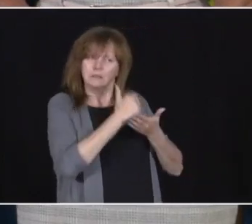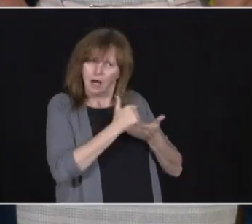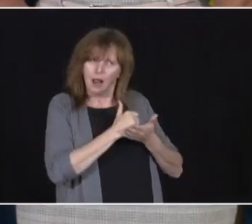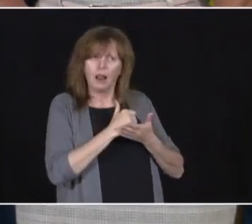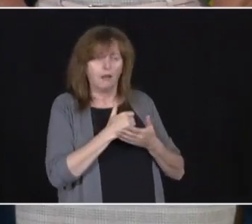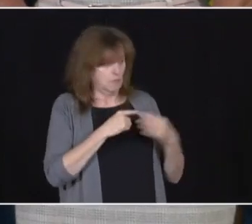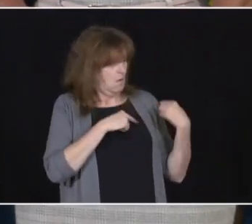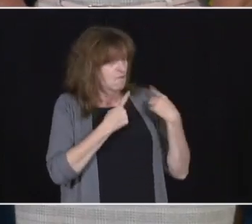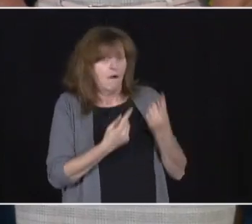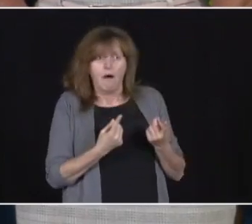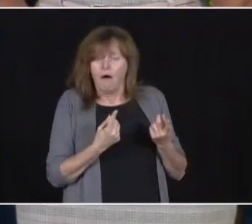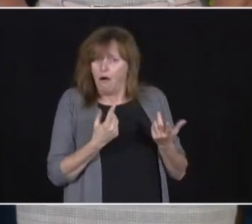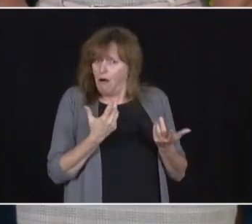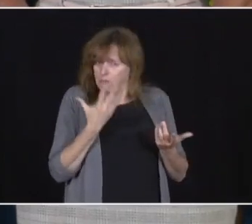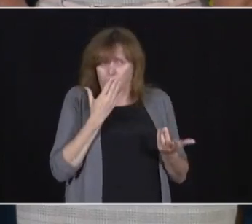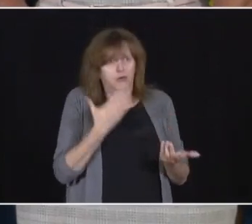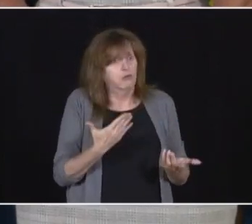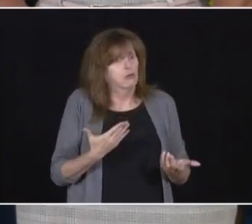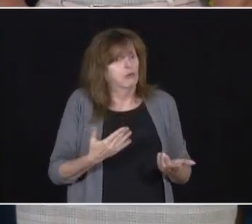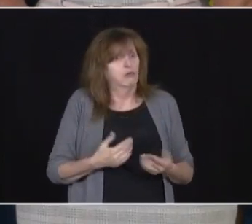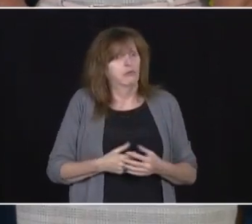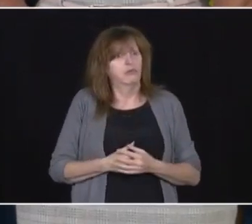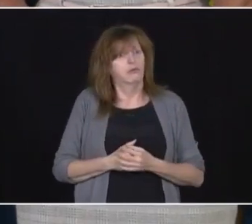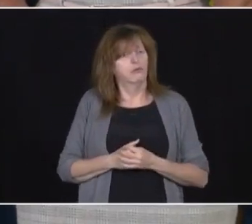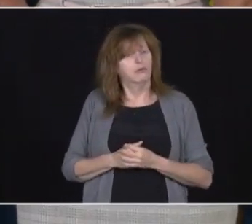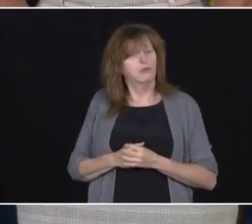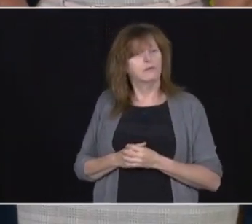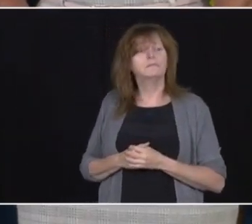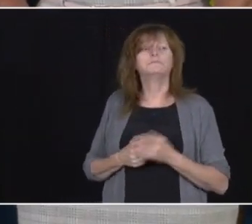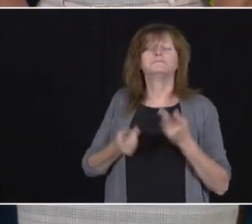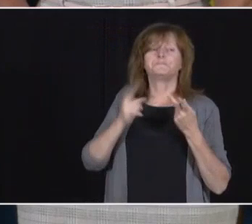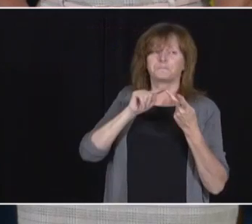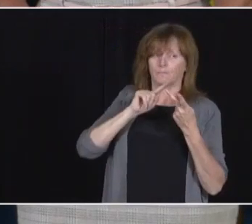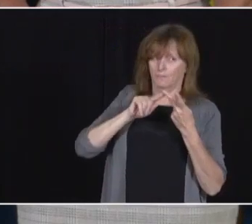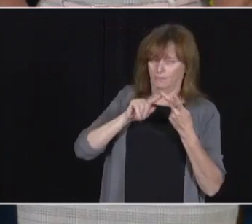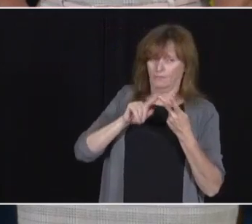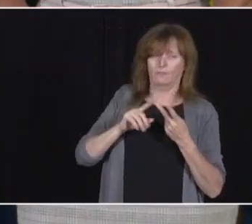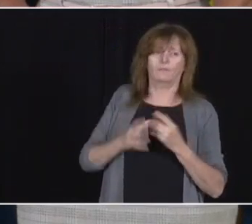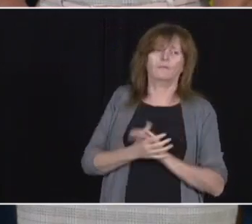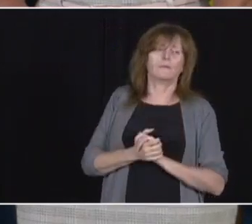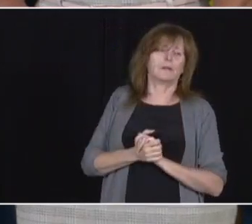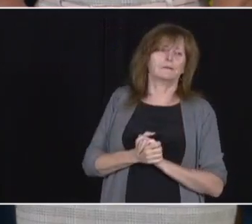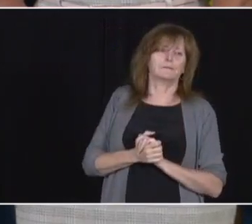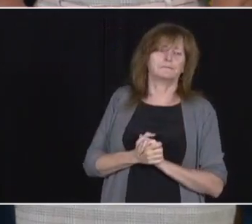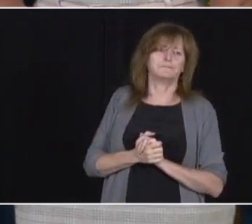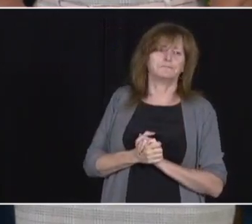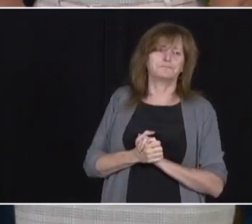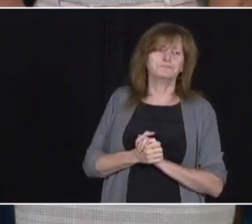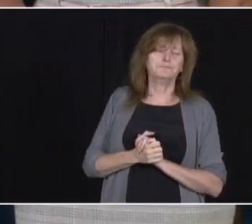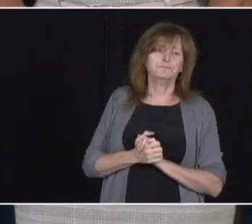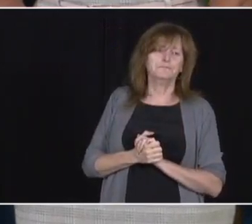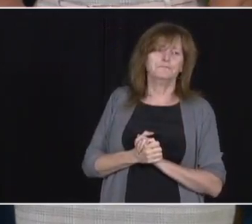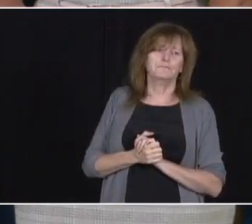I may say a few things that are offkilter as well Sundays, but we need some help. And so far they've been pretty good, the feds.